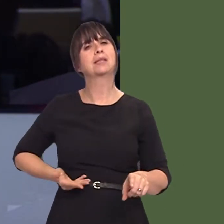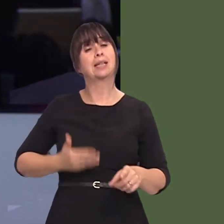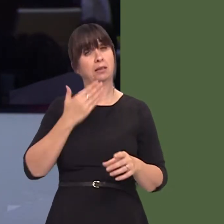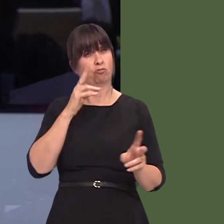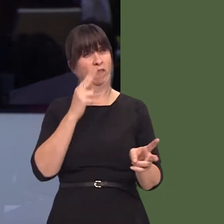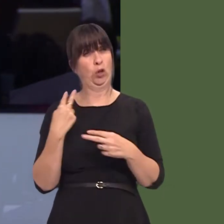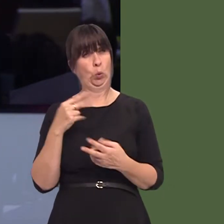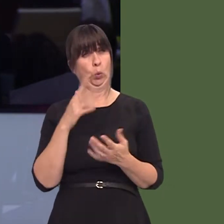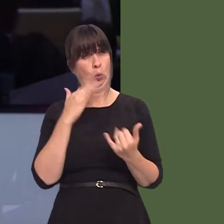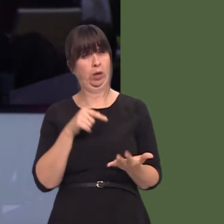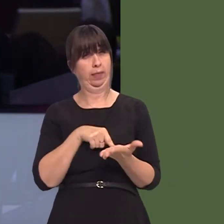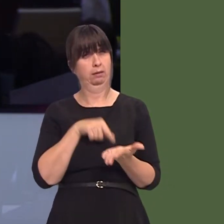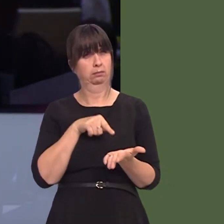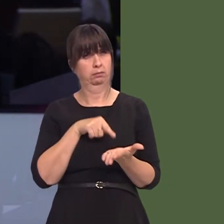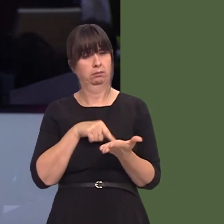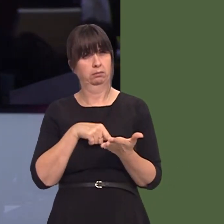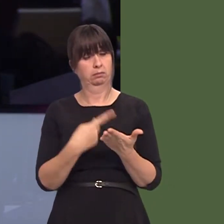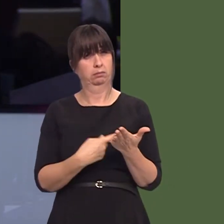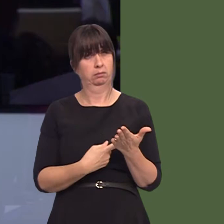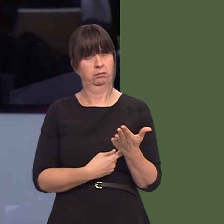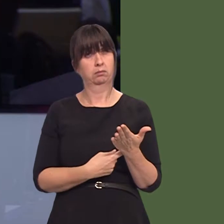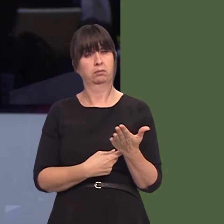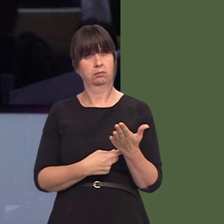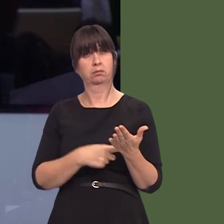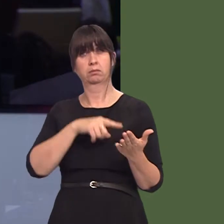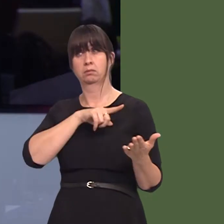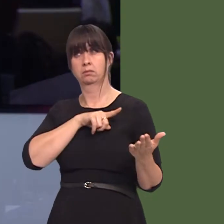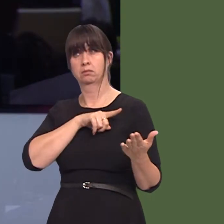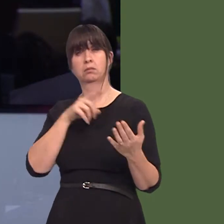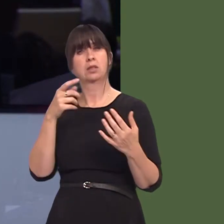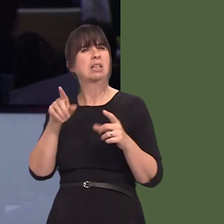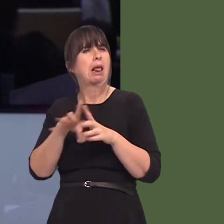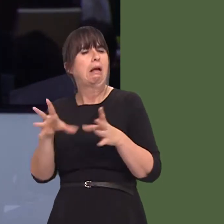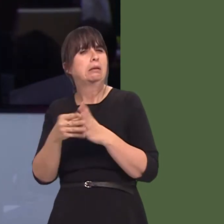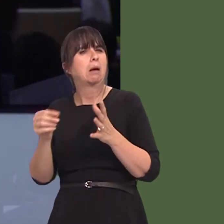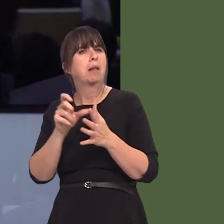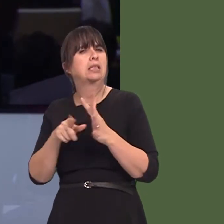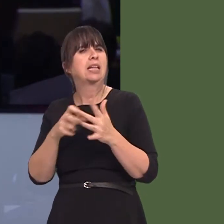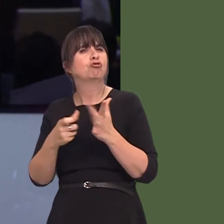following the job losses at Newsquest and the threat to jobs at Essentra in Newport.